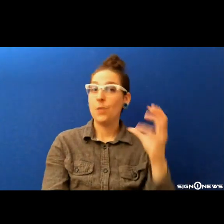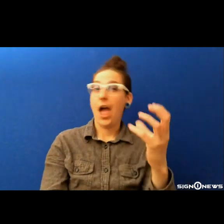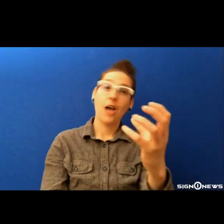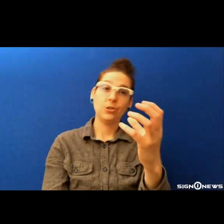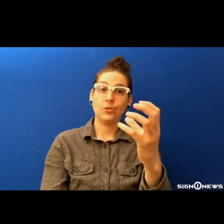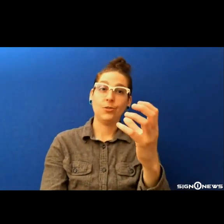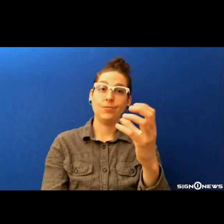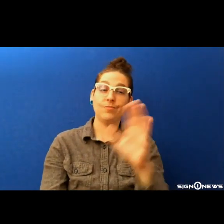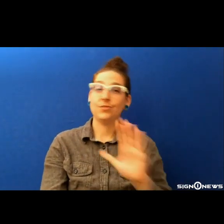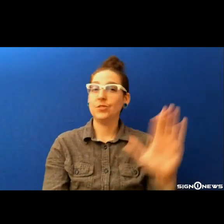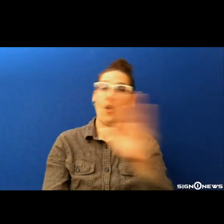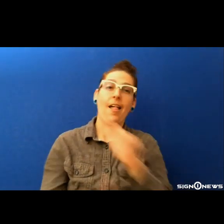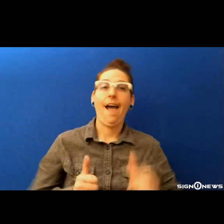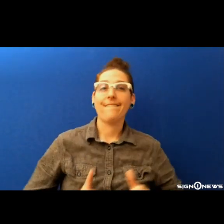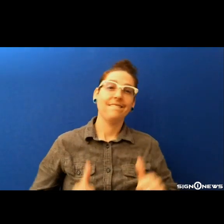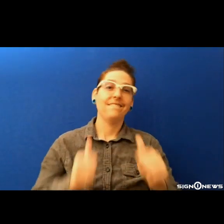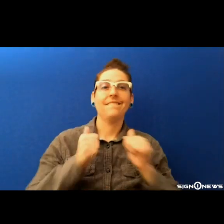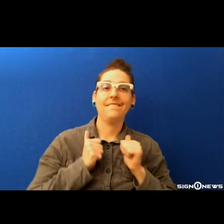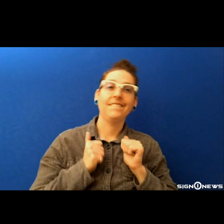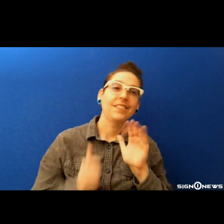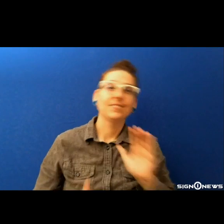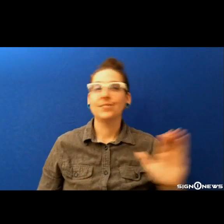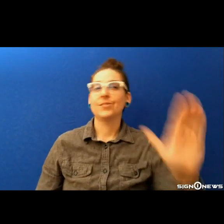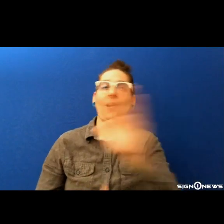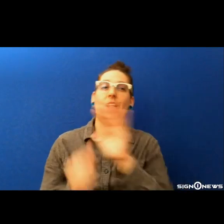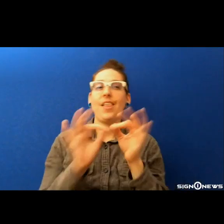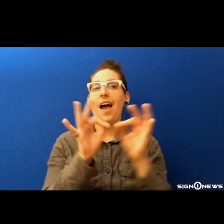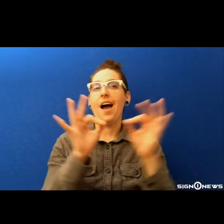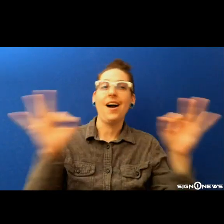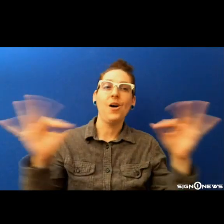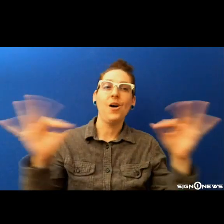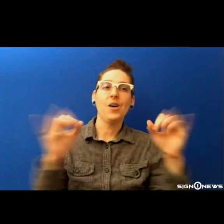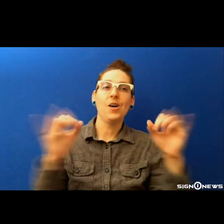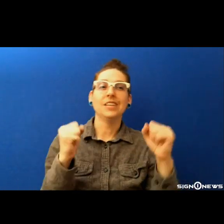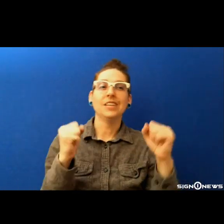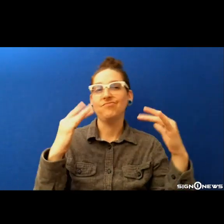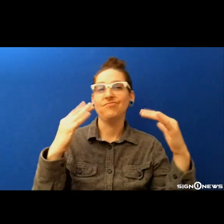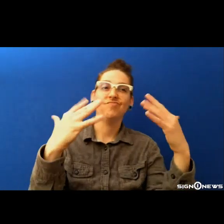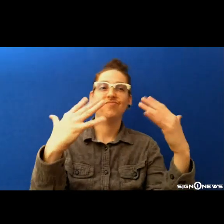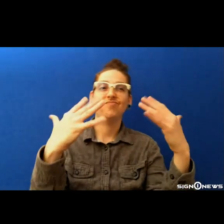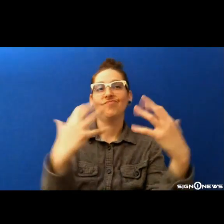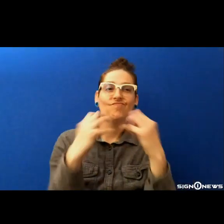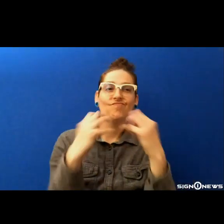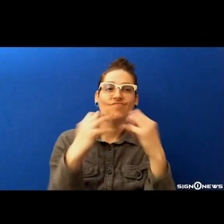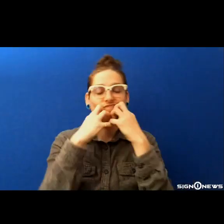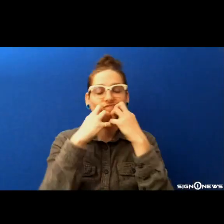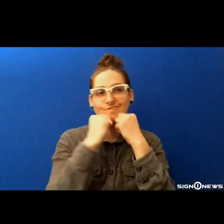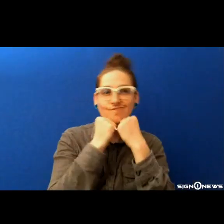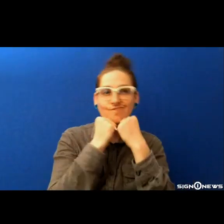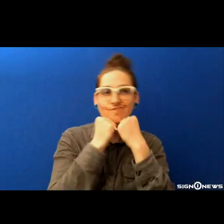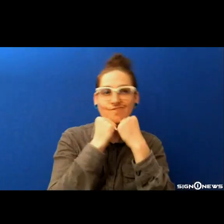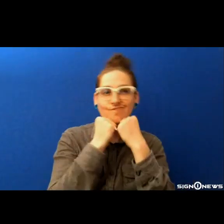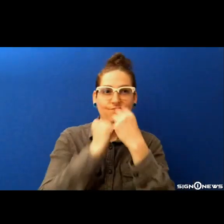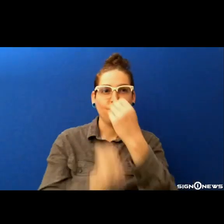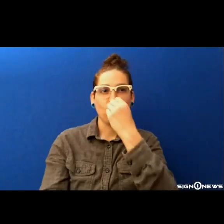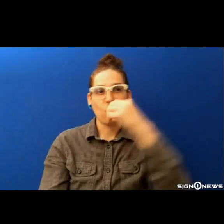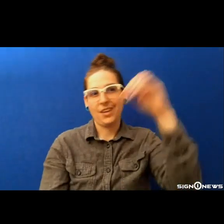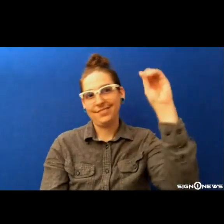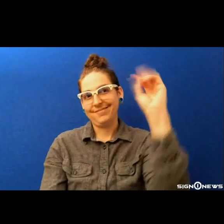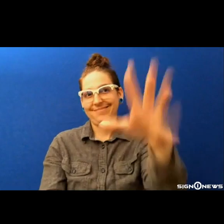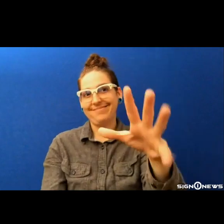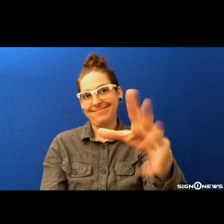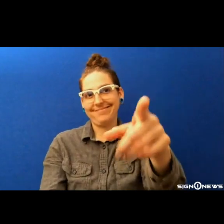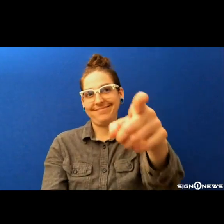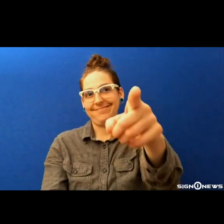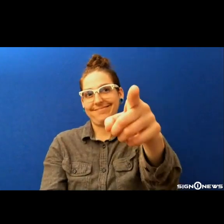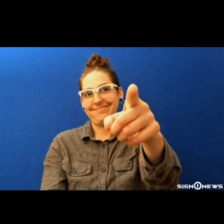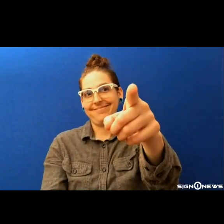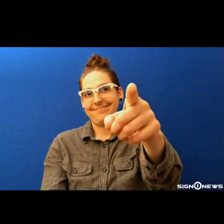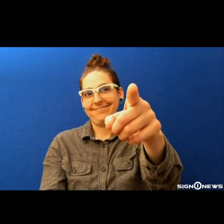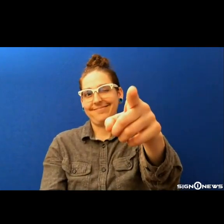Sign1News. Your life. Your language.